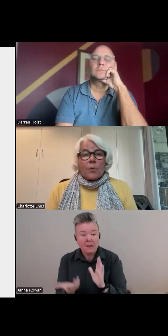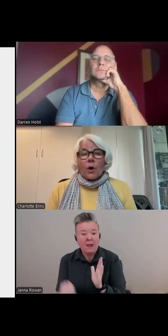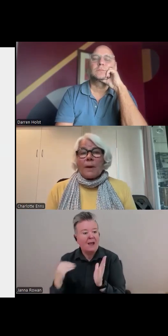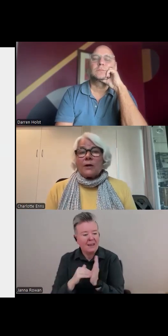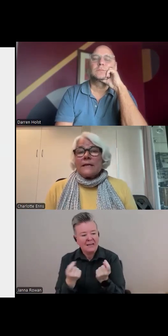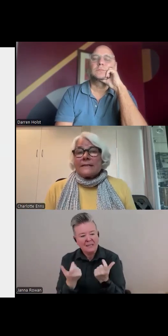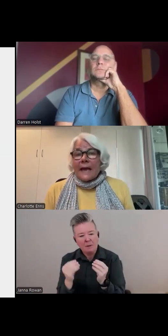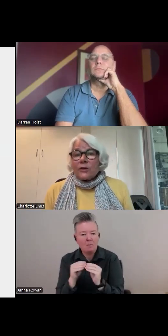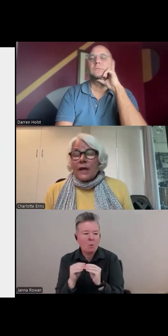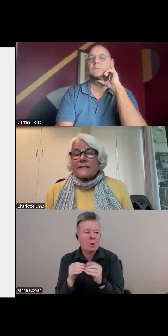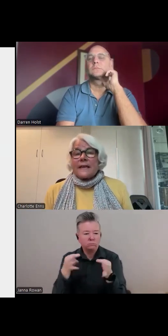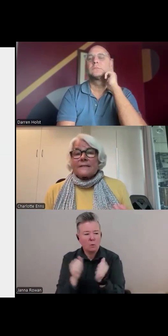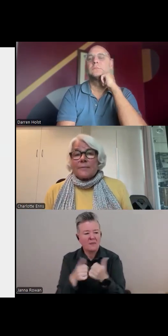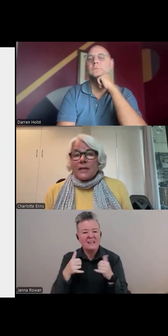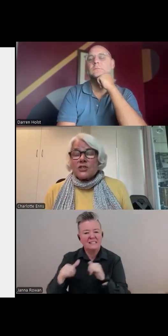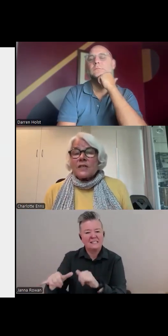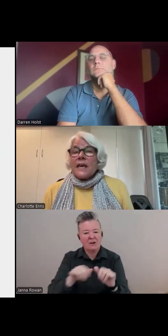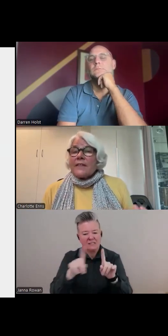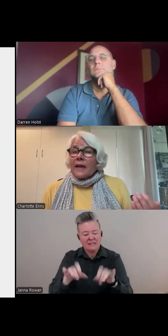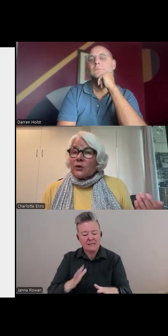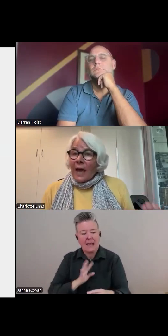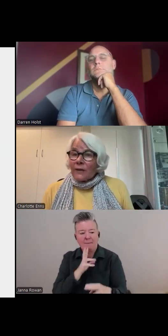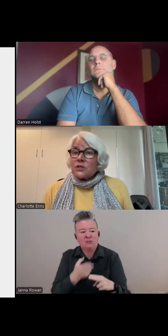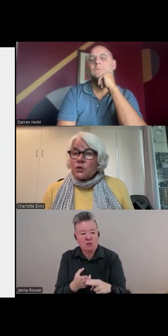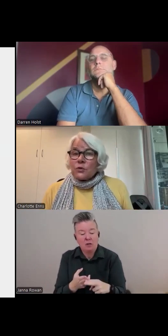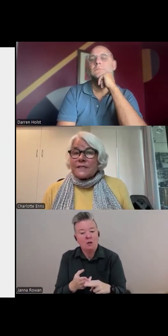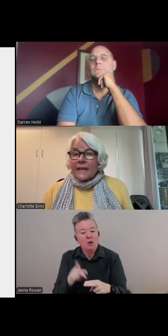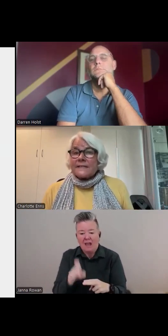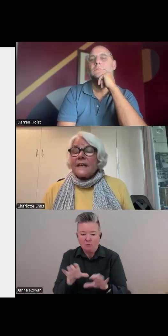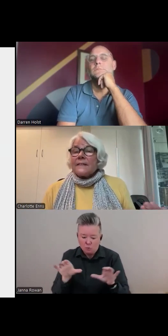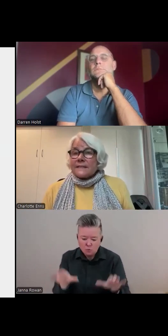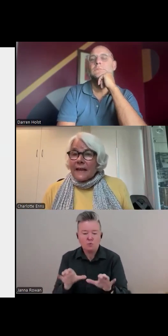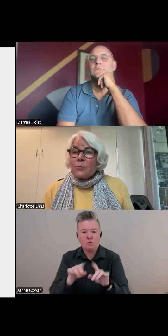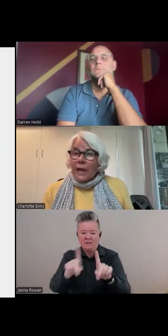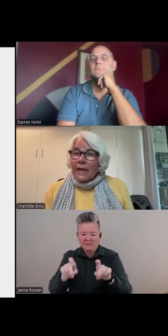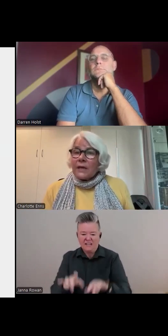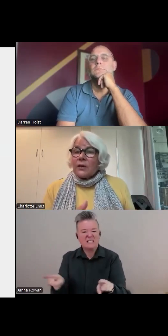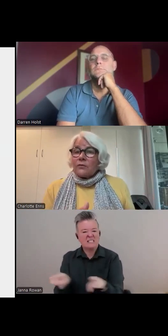more about standardized test, I mentioned that you have to do the test the same way